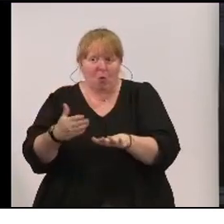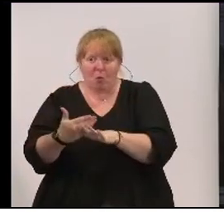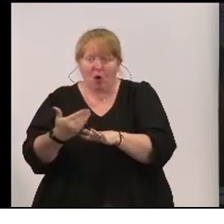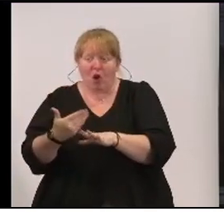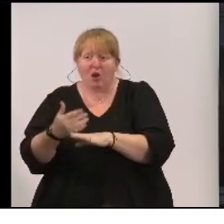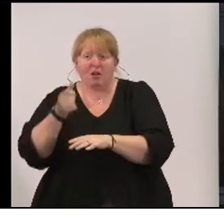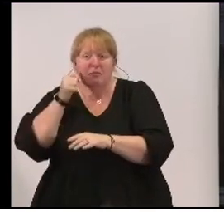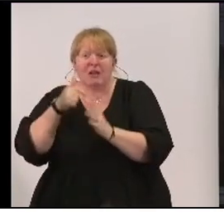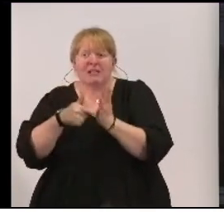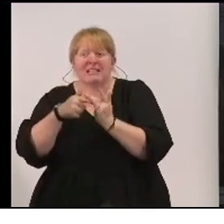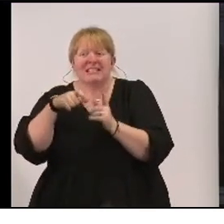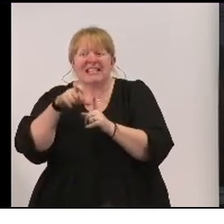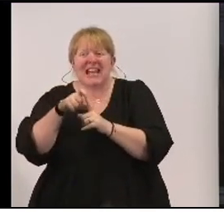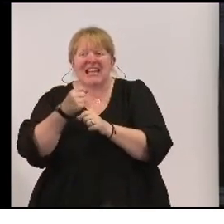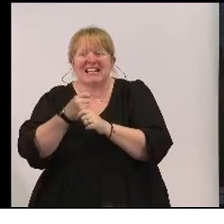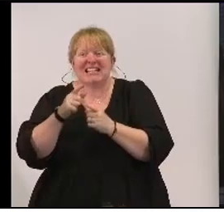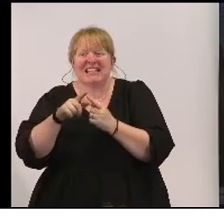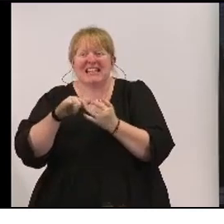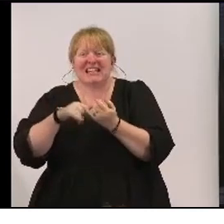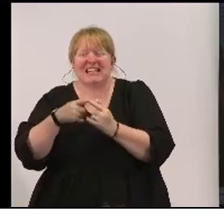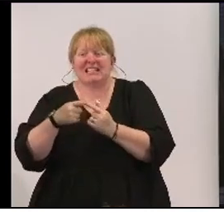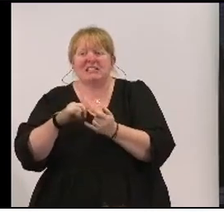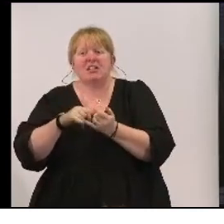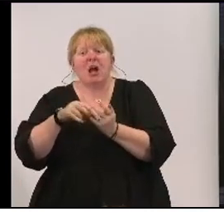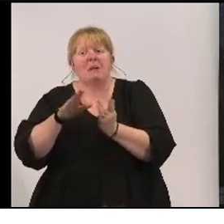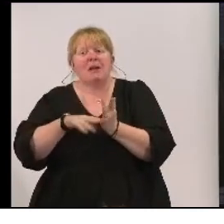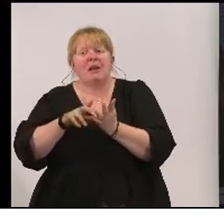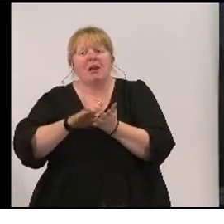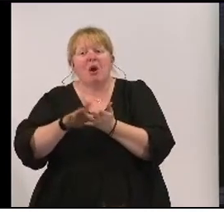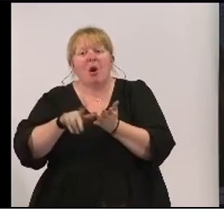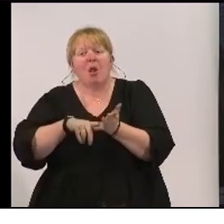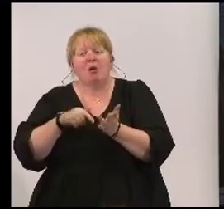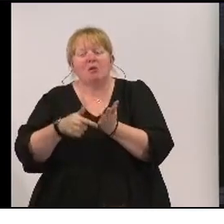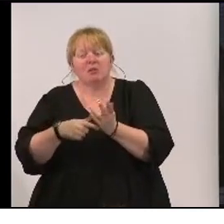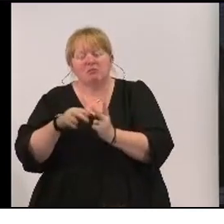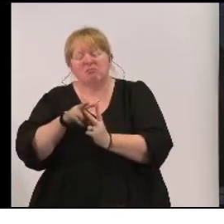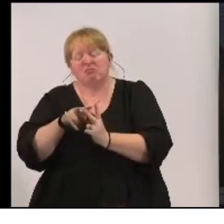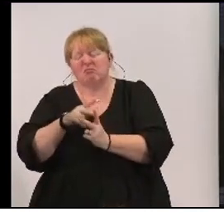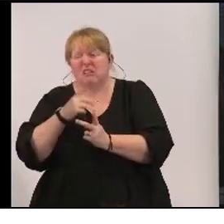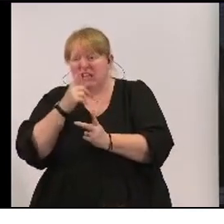Ted Geese who sometimes speaks, Simon Holtz, who sometimes speaks of these types of events, These,